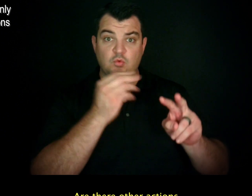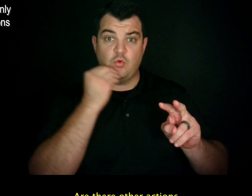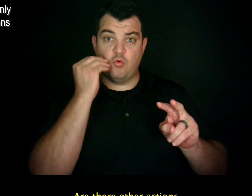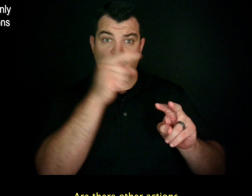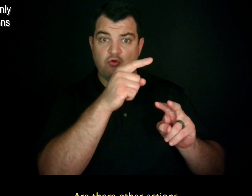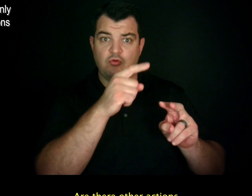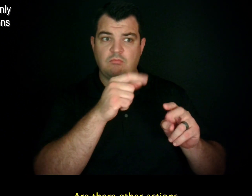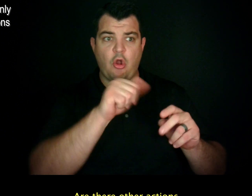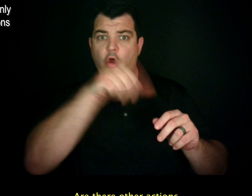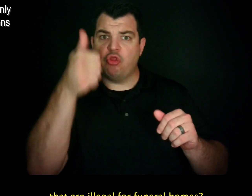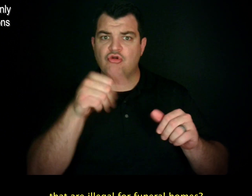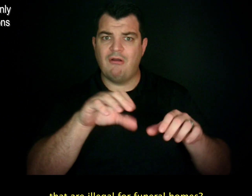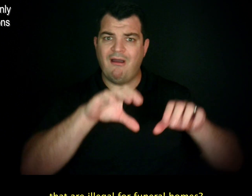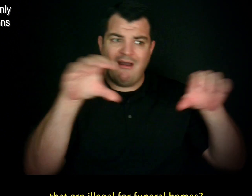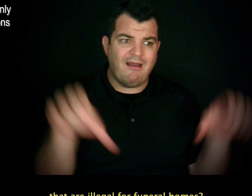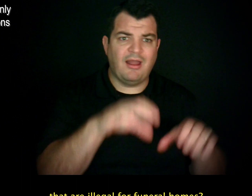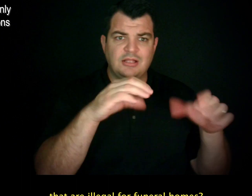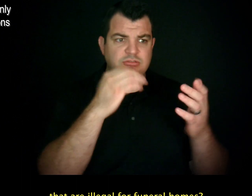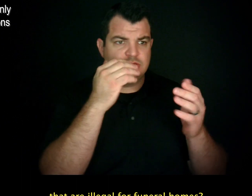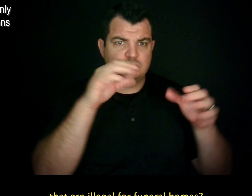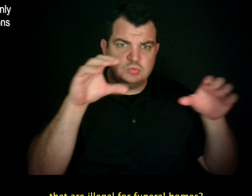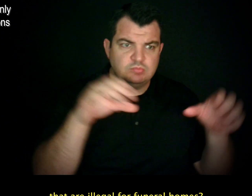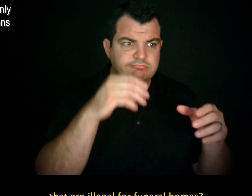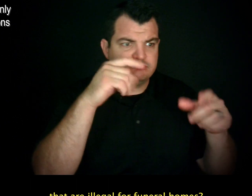Are there other actions that are illegal for funeral homes?